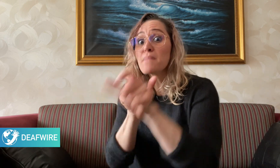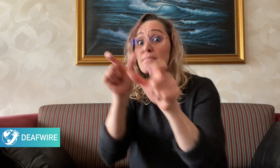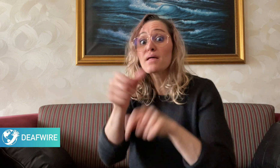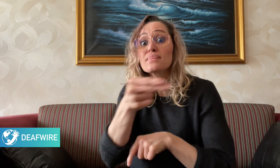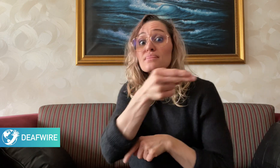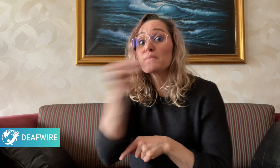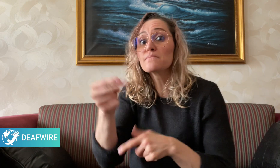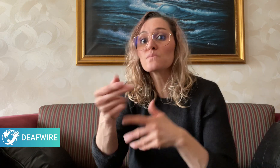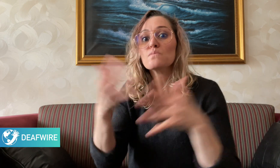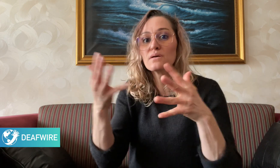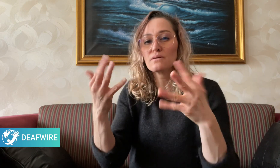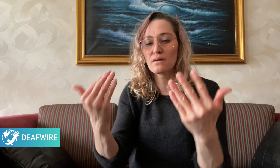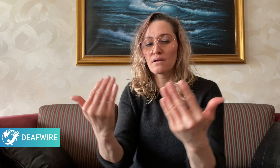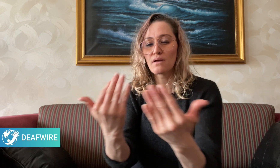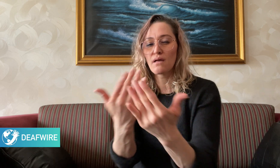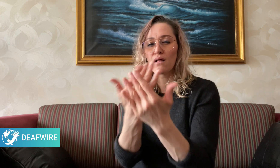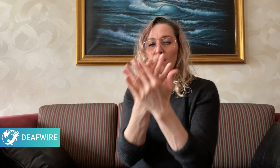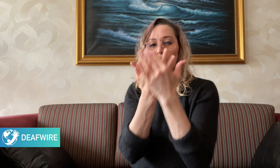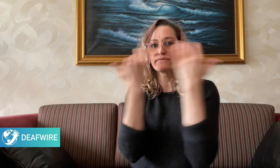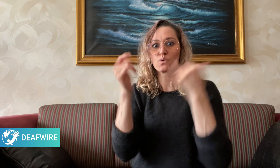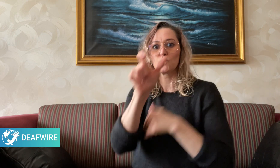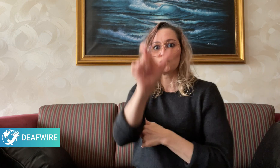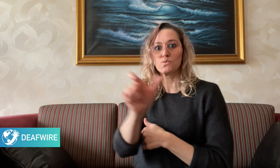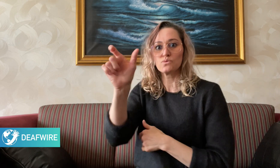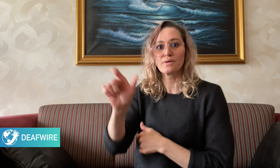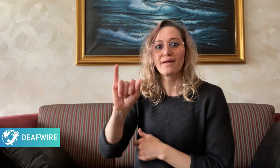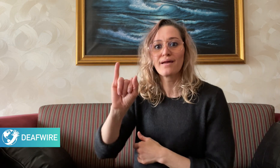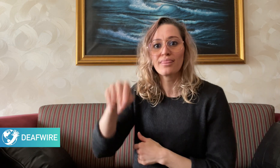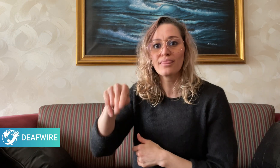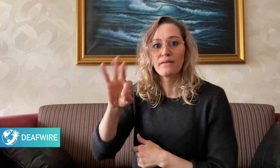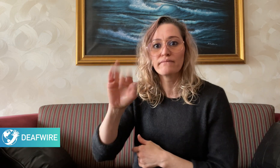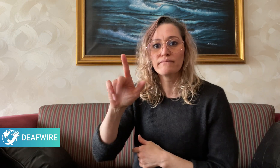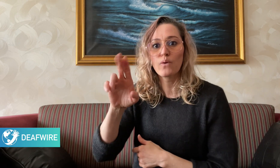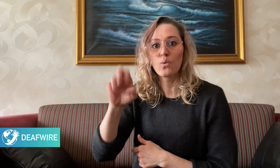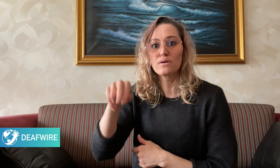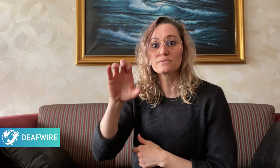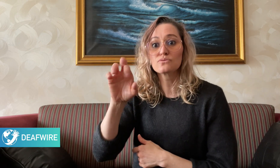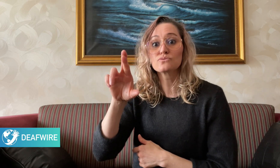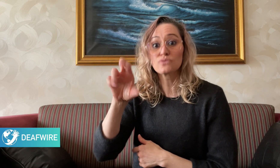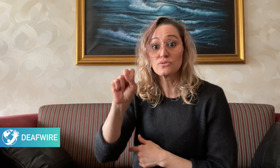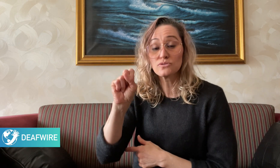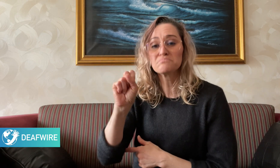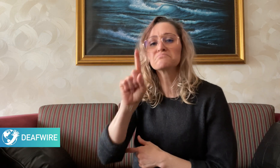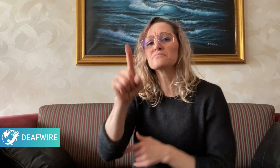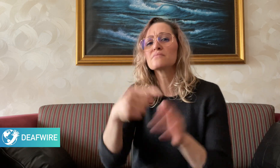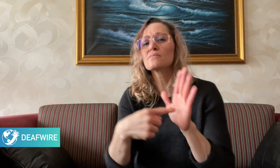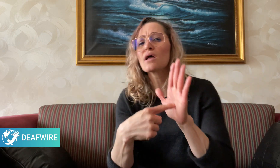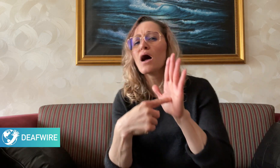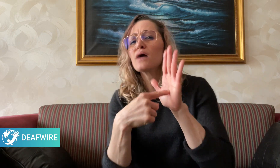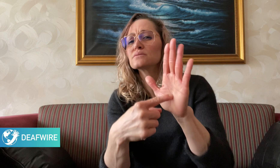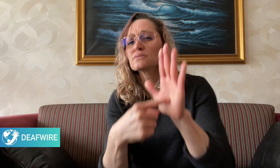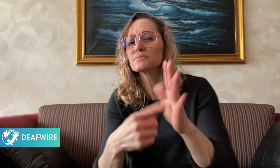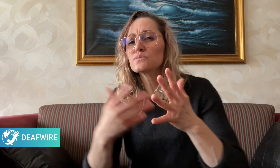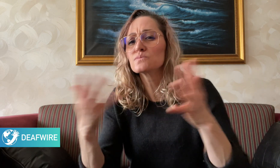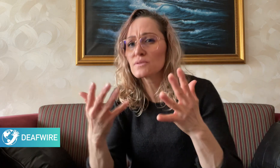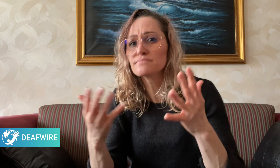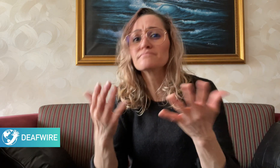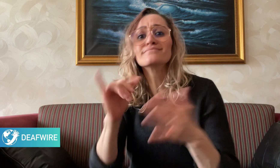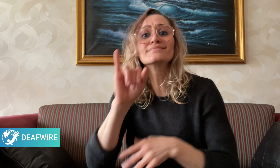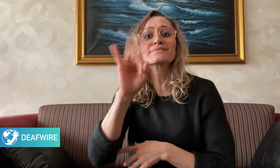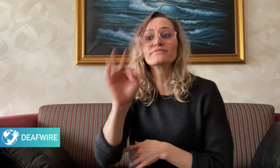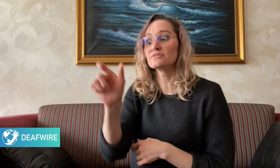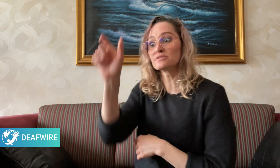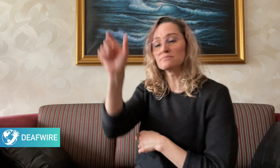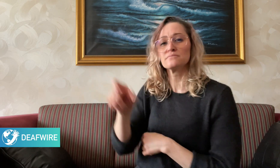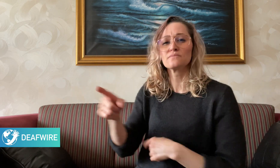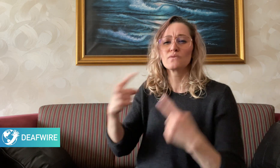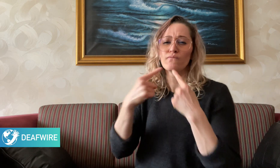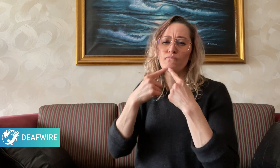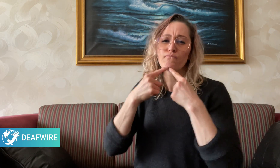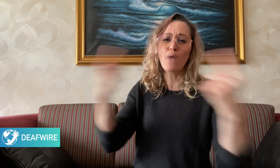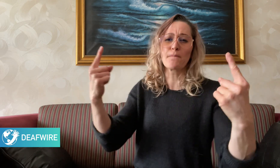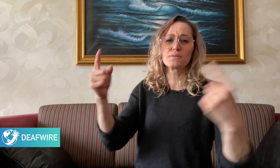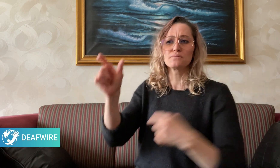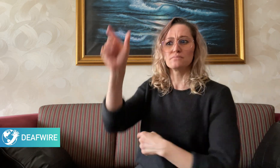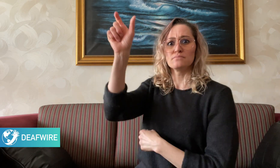is when a celebrity posts a photo of themself wearing a piece